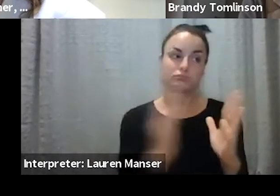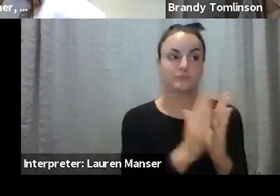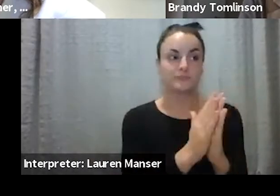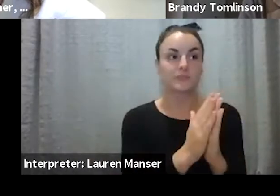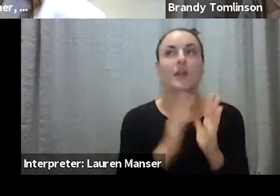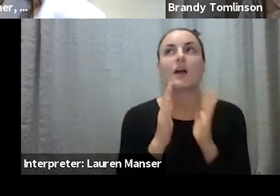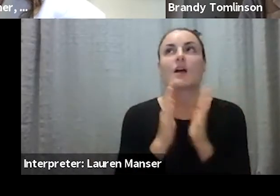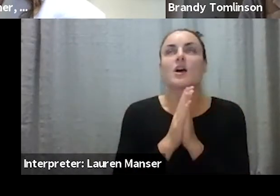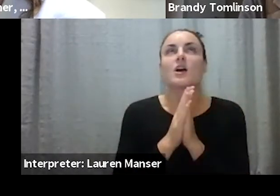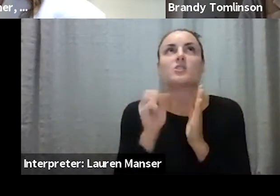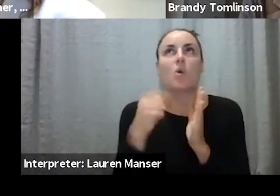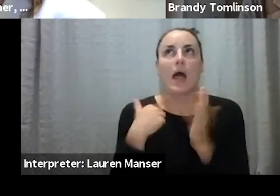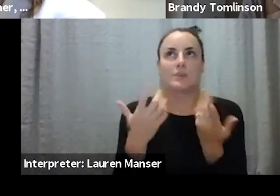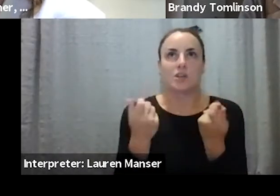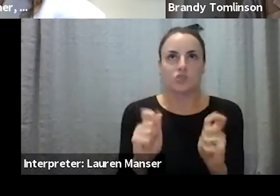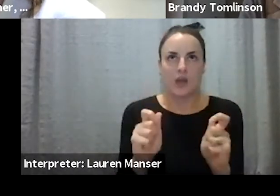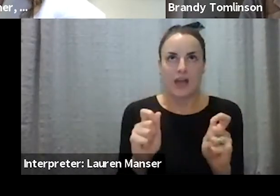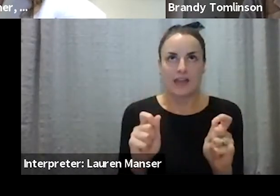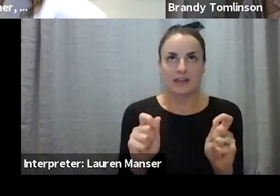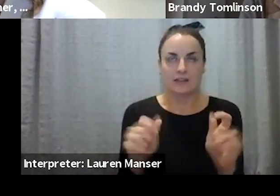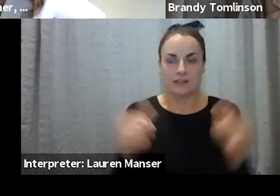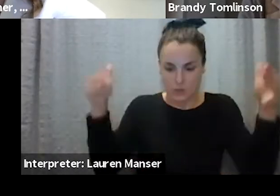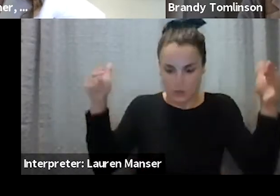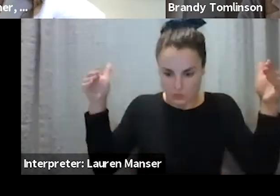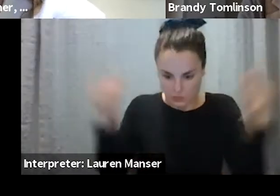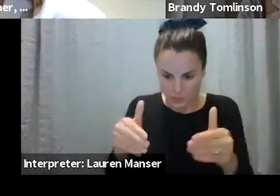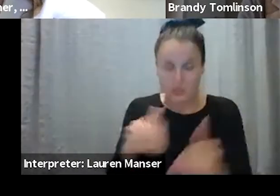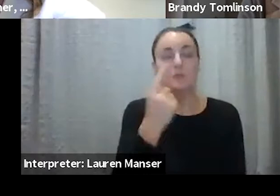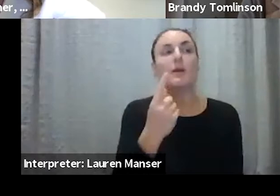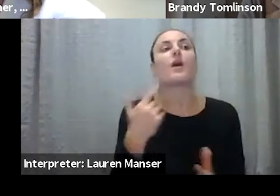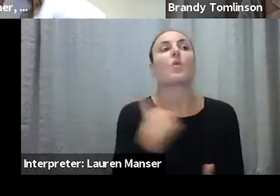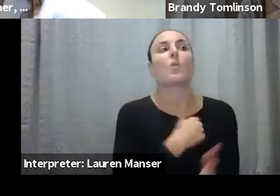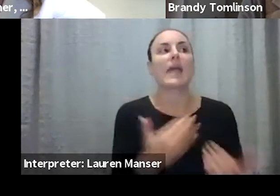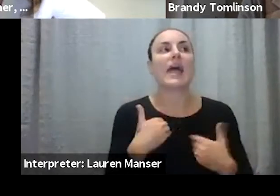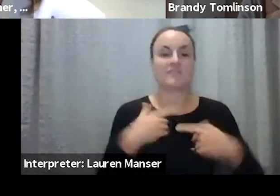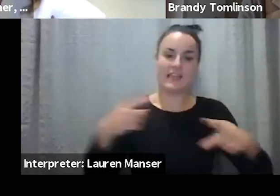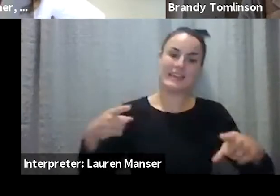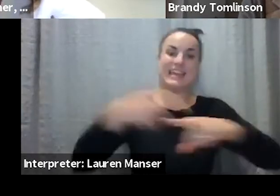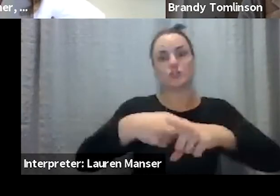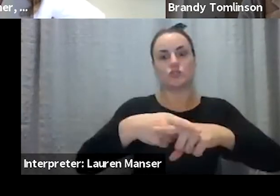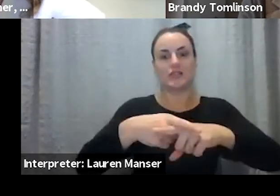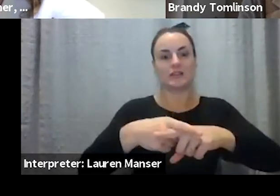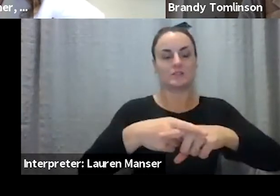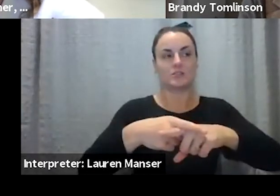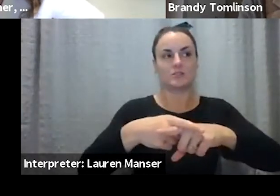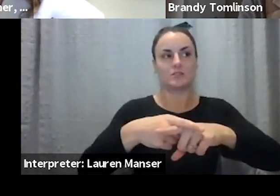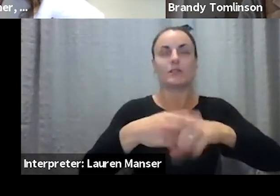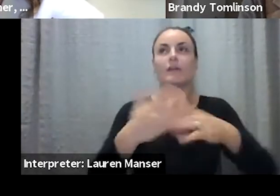that there is an intersectional component that also needs to be addressed,